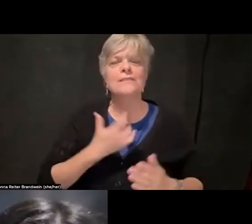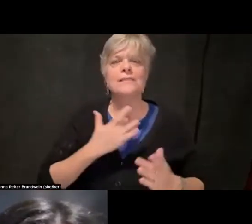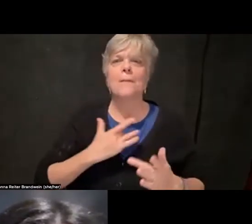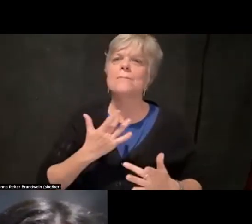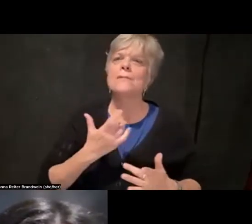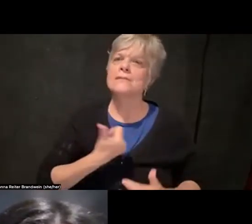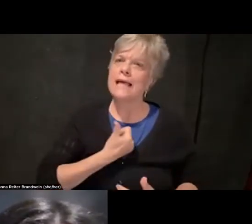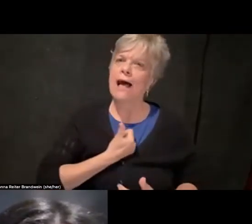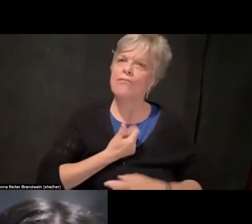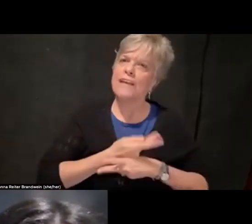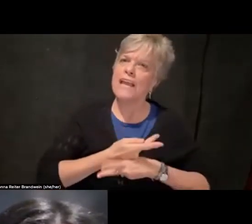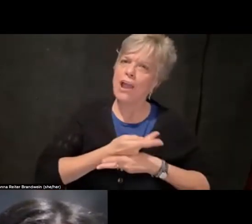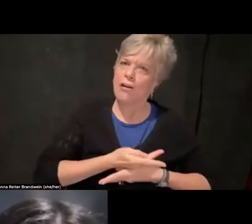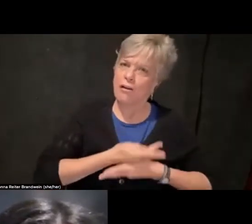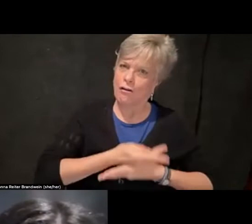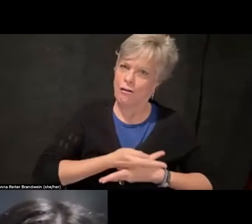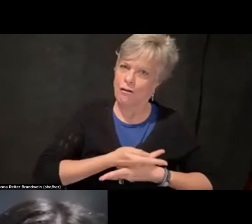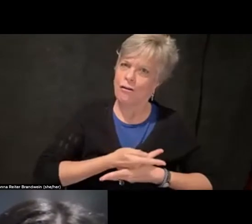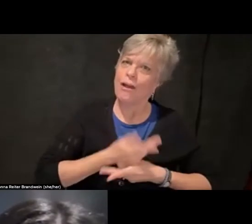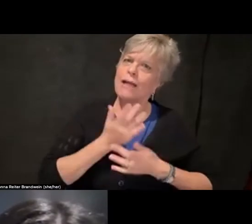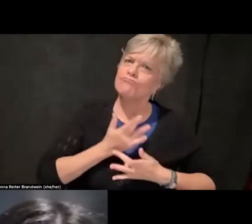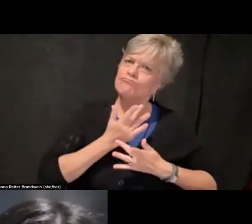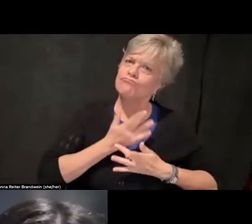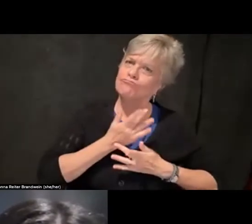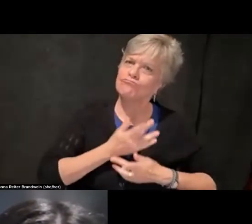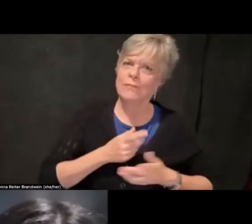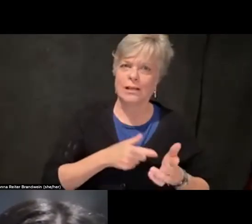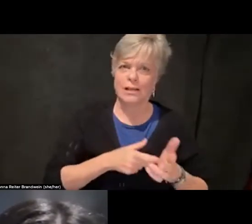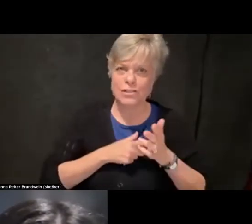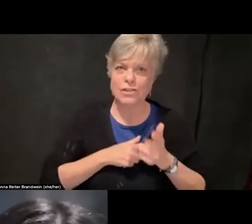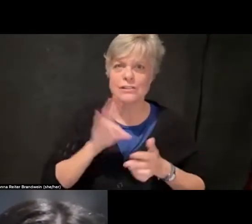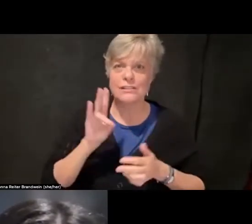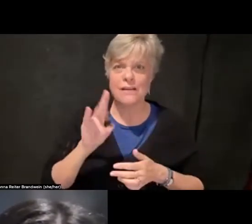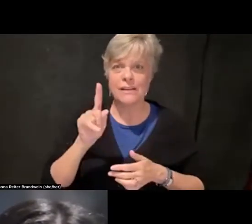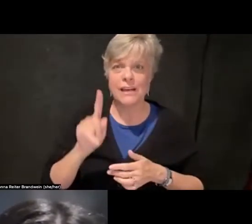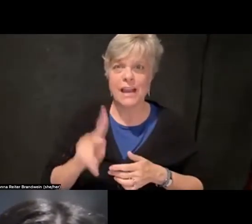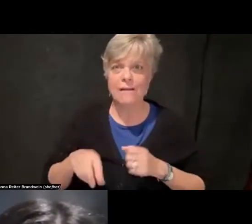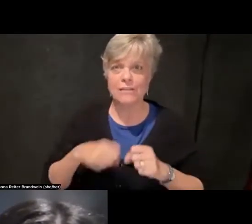because it took about seven and a half years for my PhD